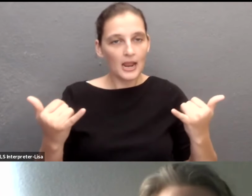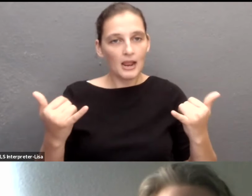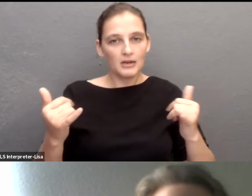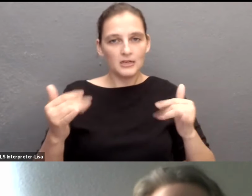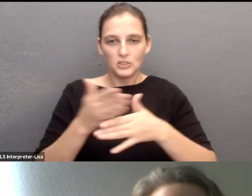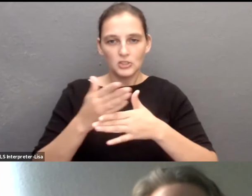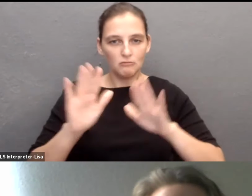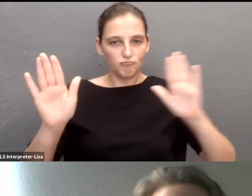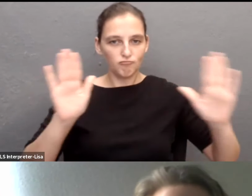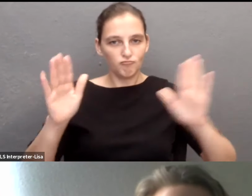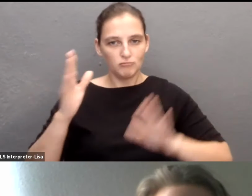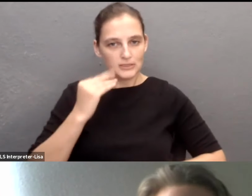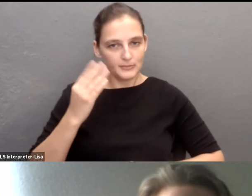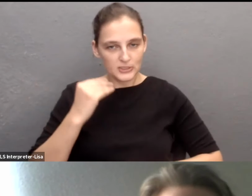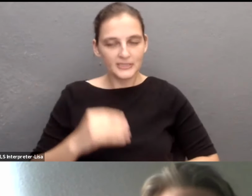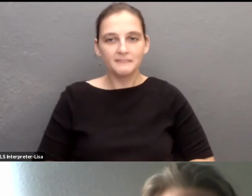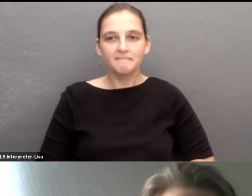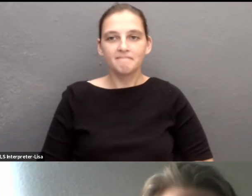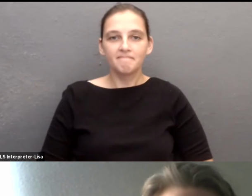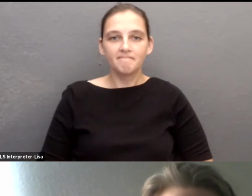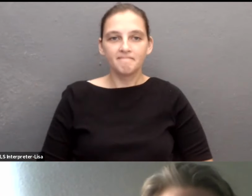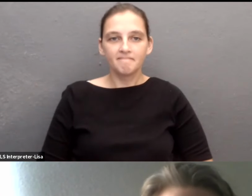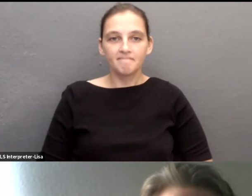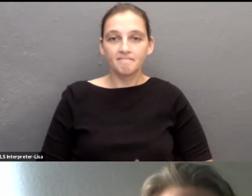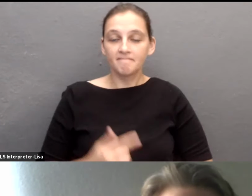experiences, and I will turn it back to you Matt.